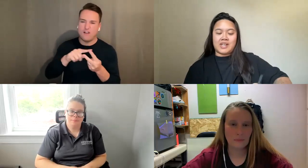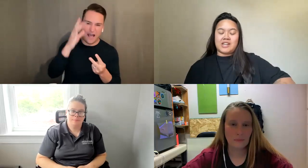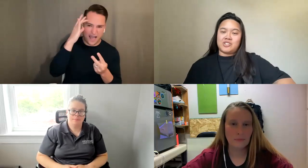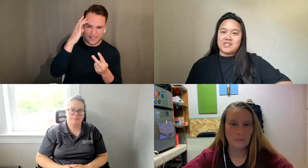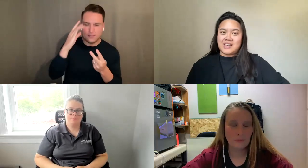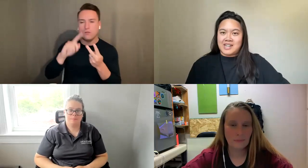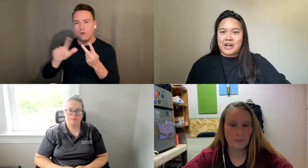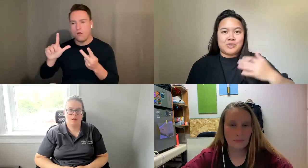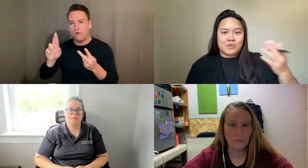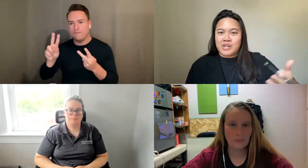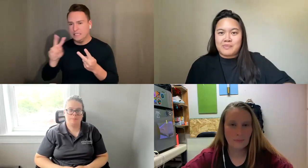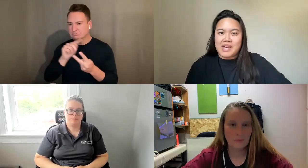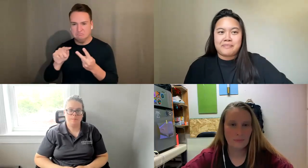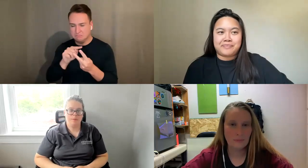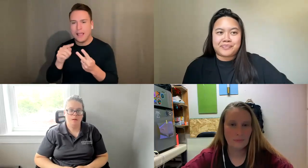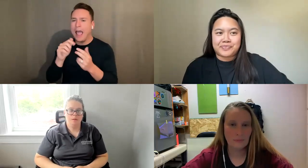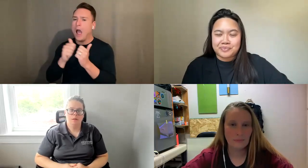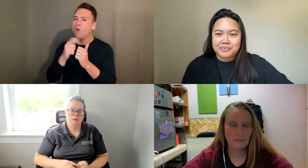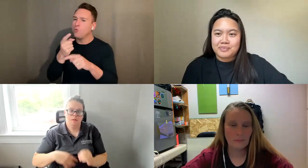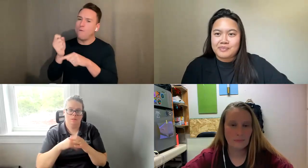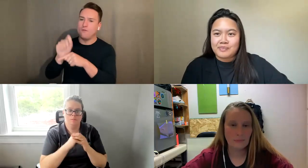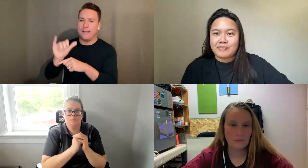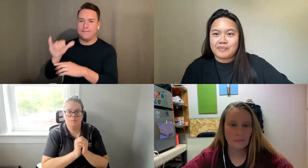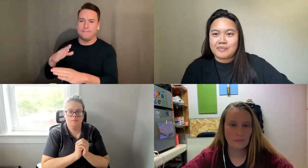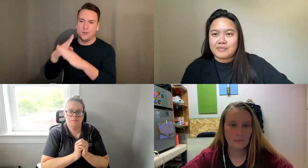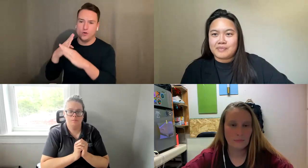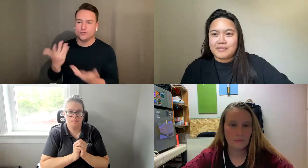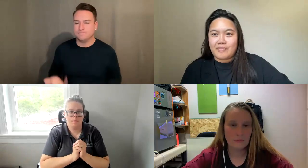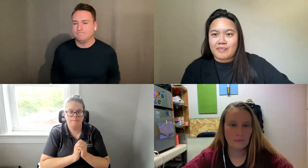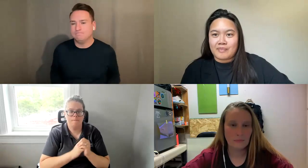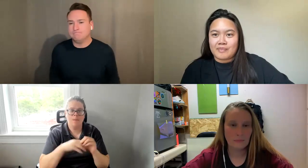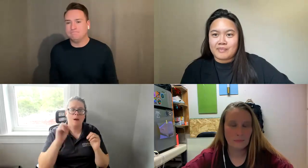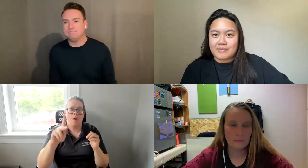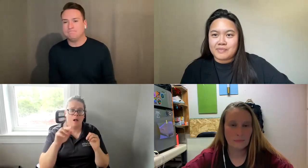Vacations, and then how you overcame that. Okay.